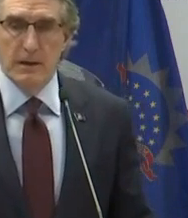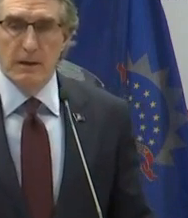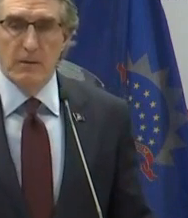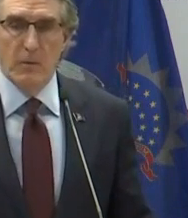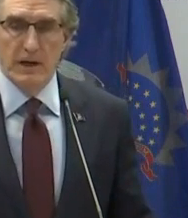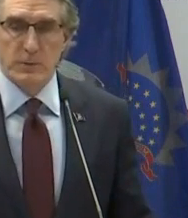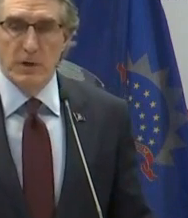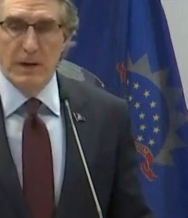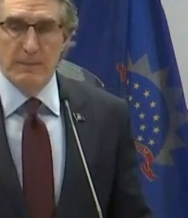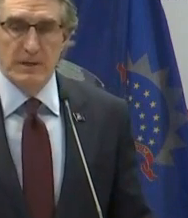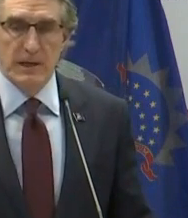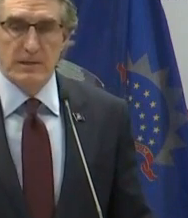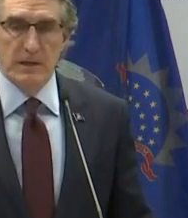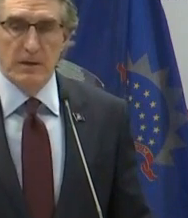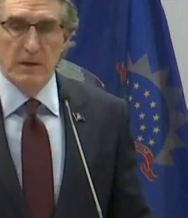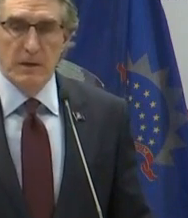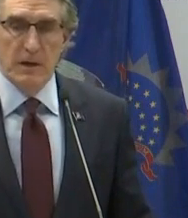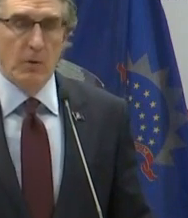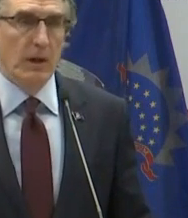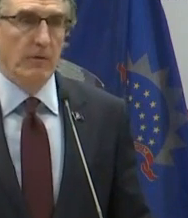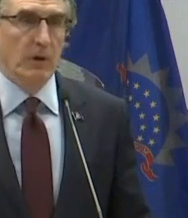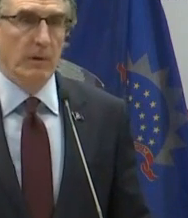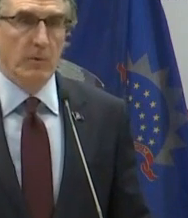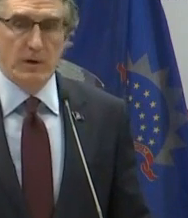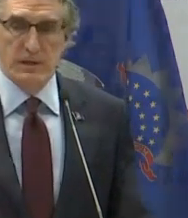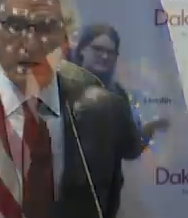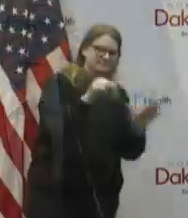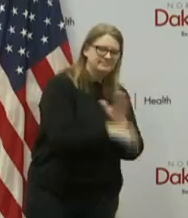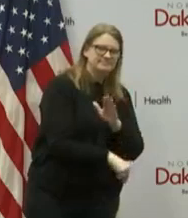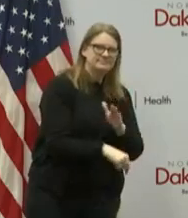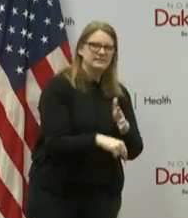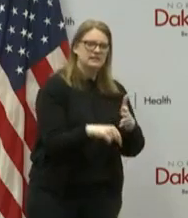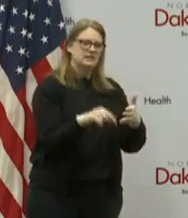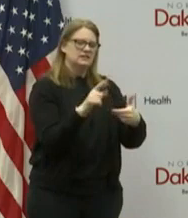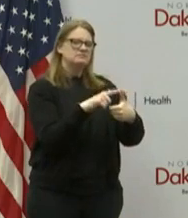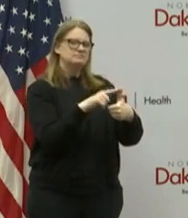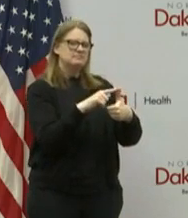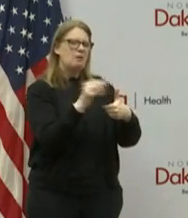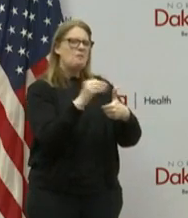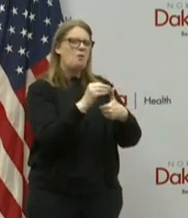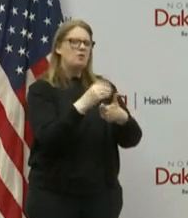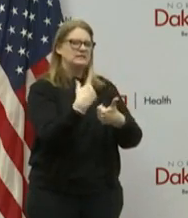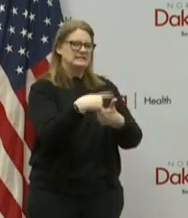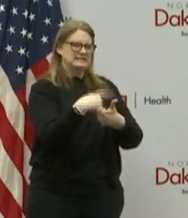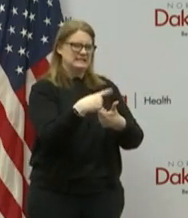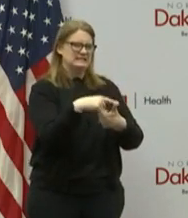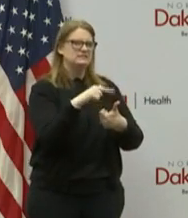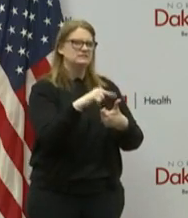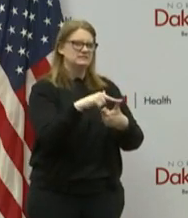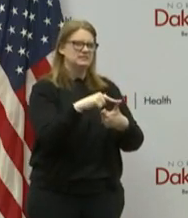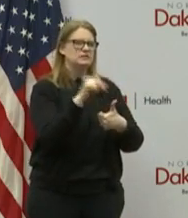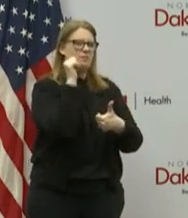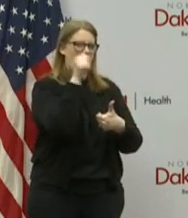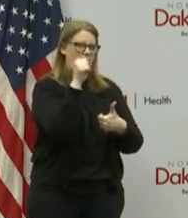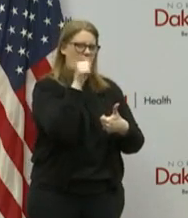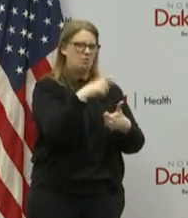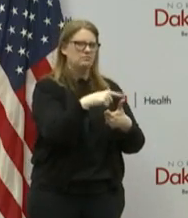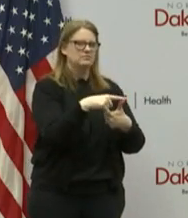KNOW AGAIN THAT WE ARE ON A NORTH DAKOTA SMART RESTART. THE THINGS WE WILL NEED IS WIDESPREAD RAPID TESTING AND